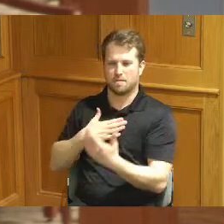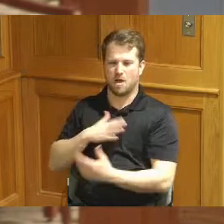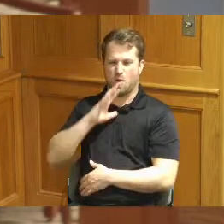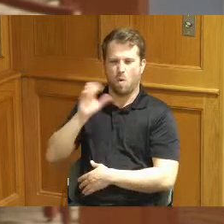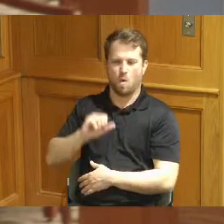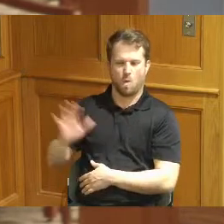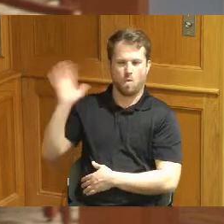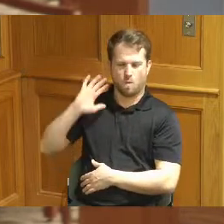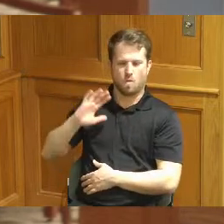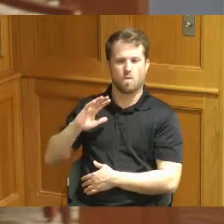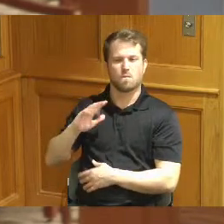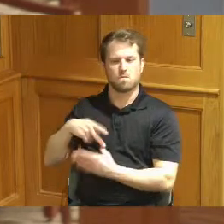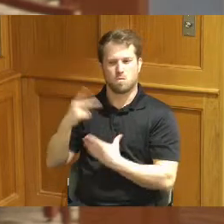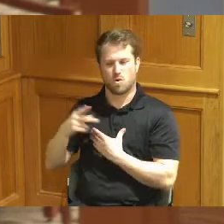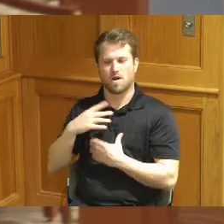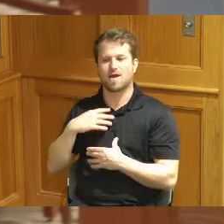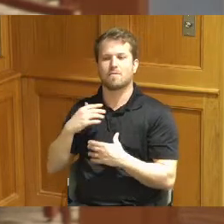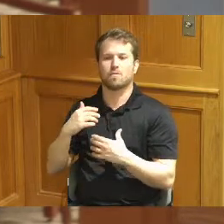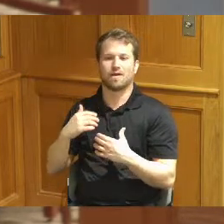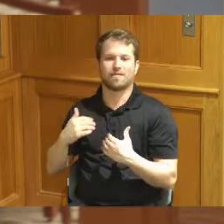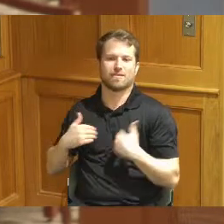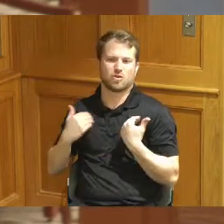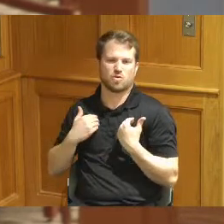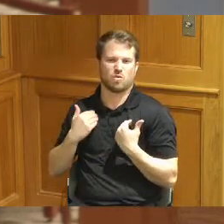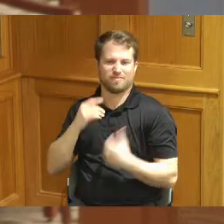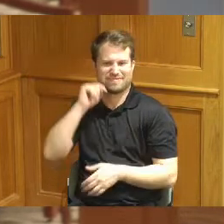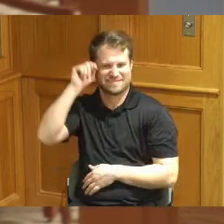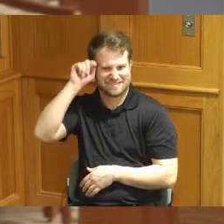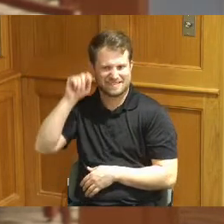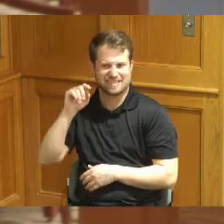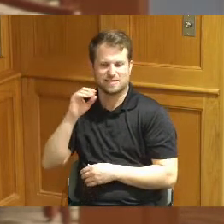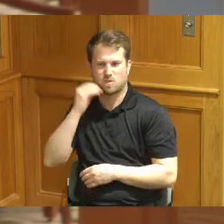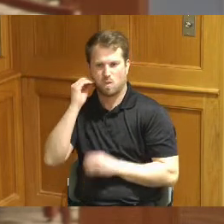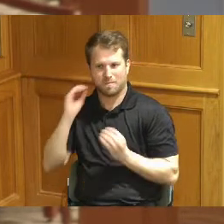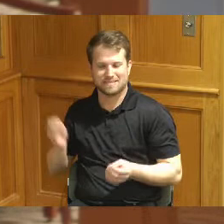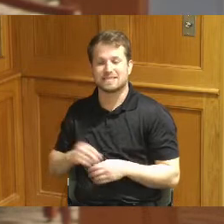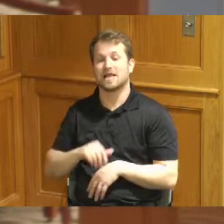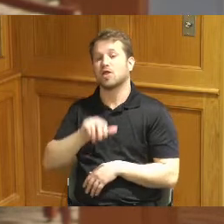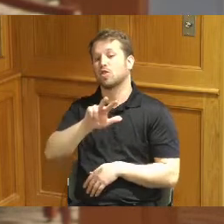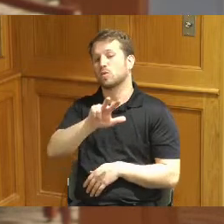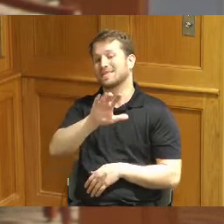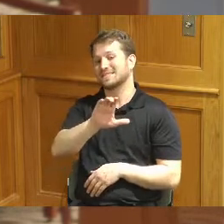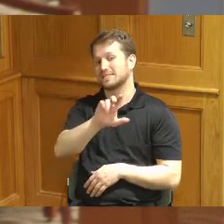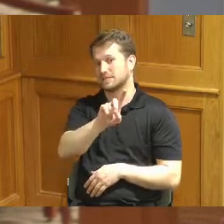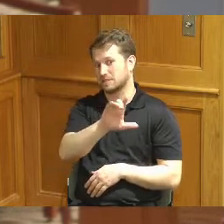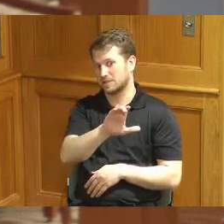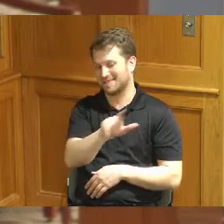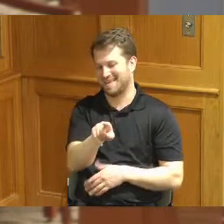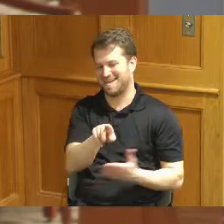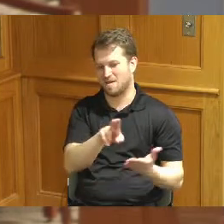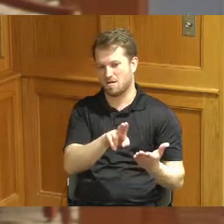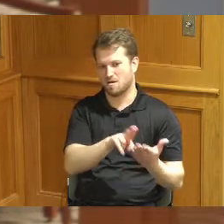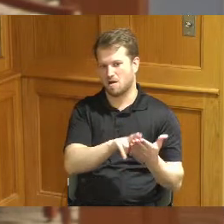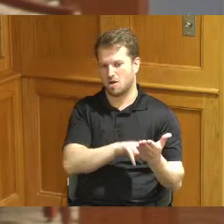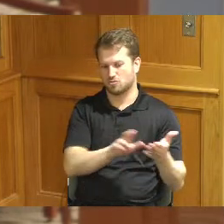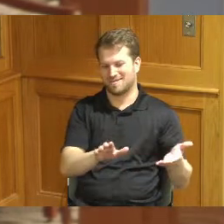young homeless people who are on the street then in addition 3CDC contracts with Greater Cincinnati